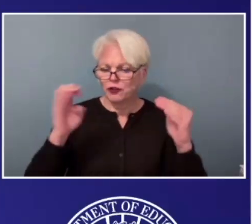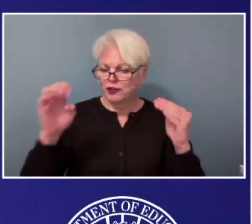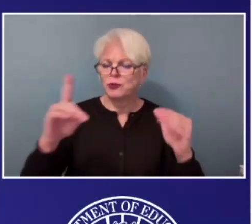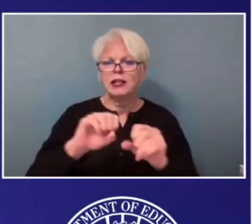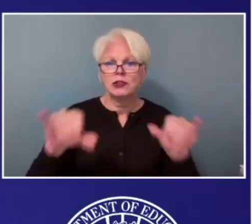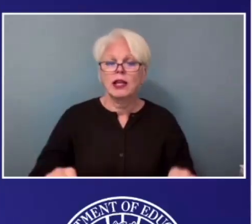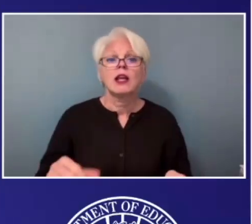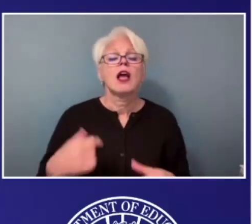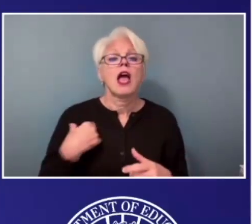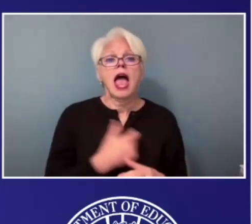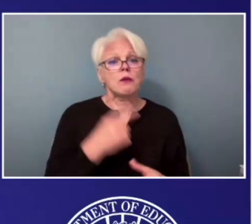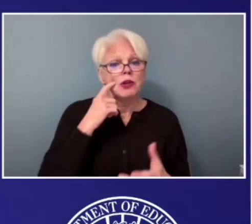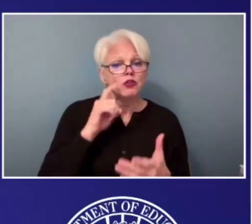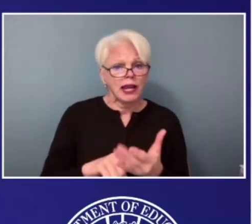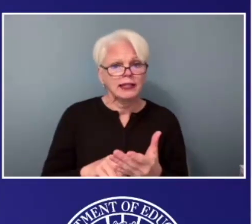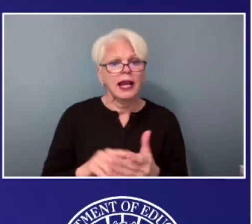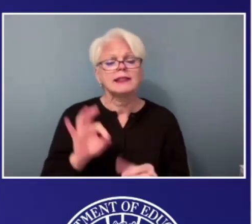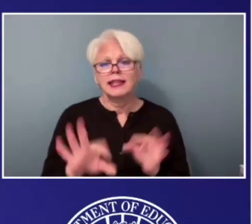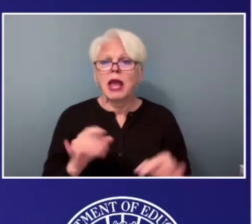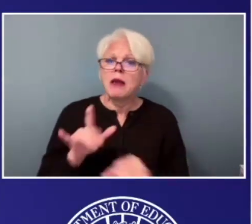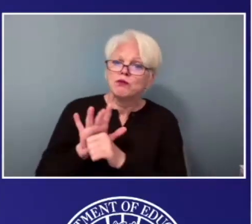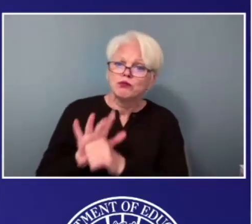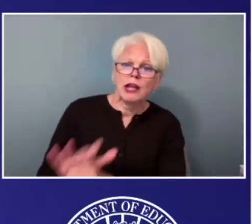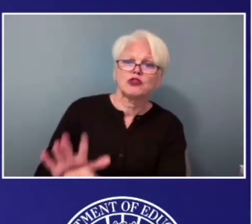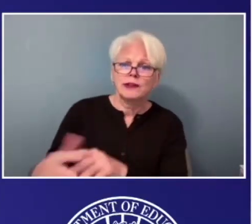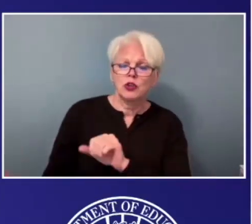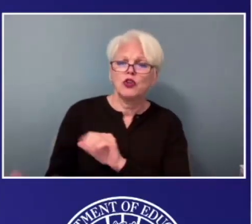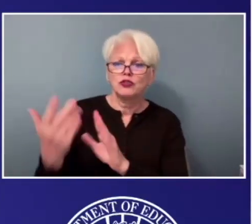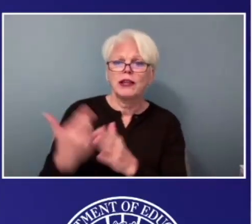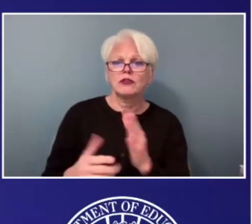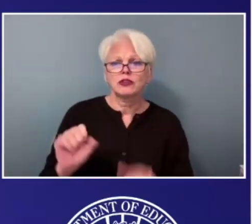and sometimes pressure that you face from stakeholders whose contributions we also